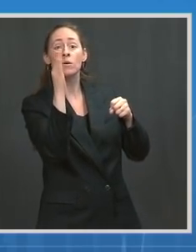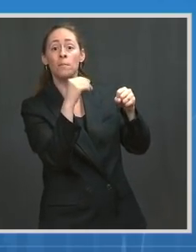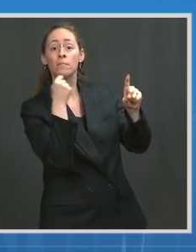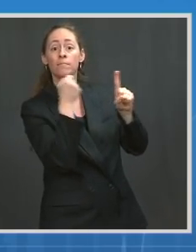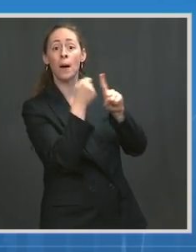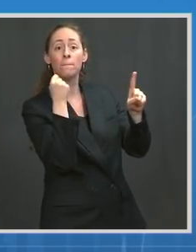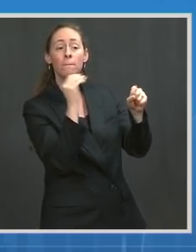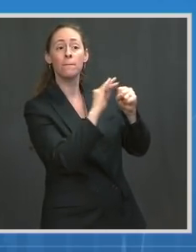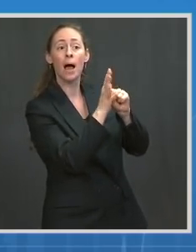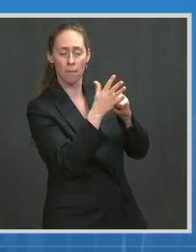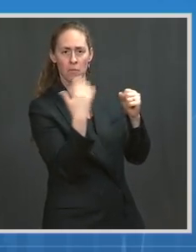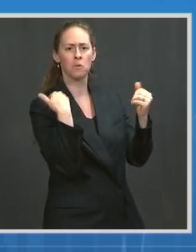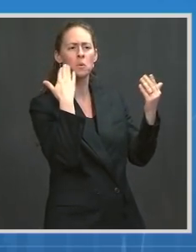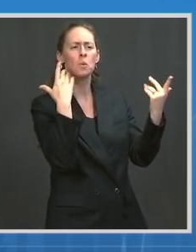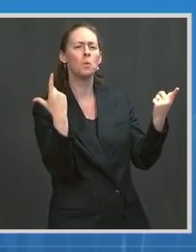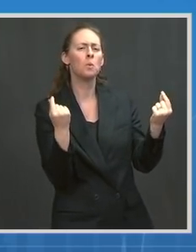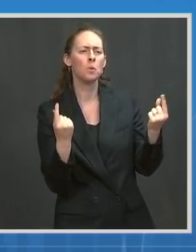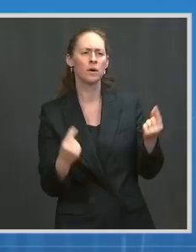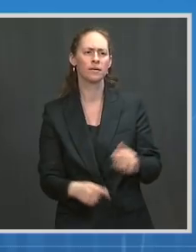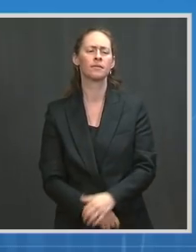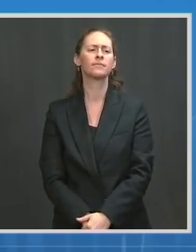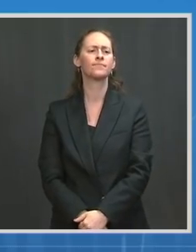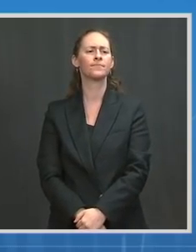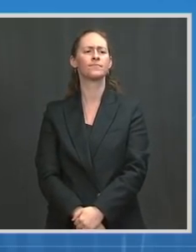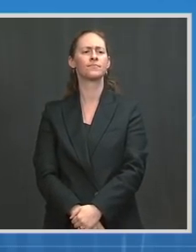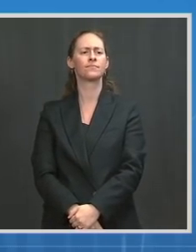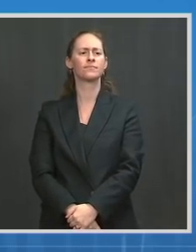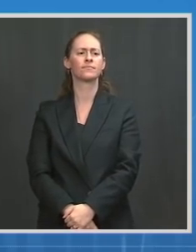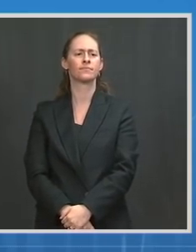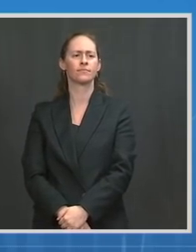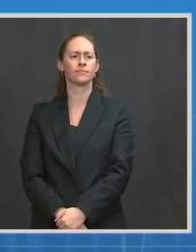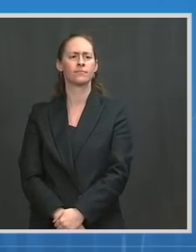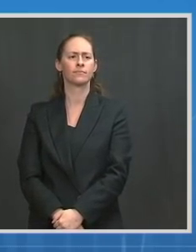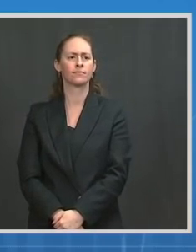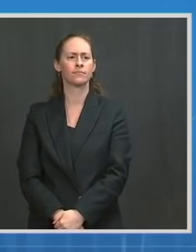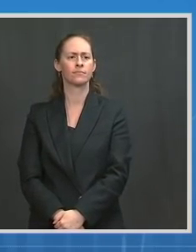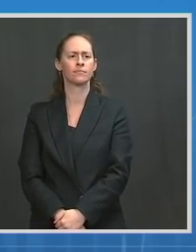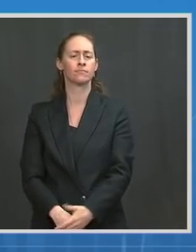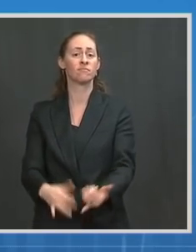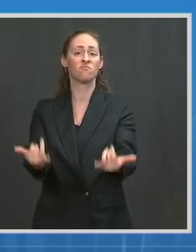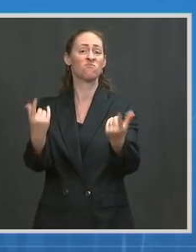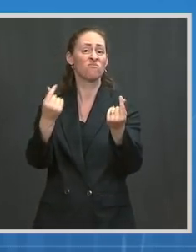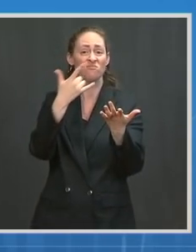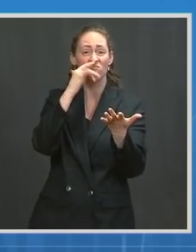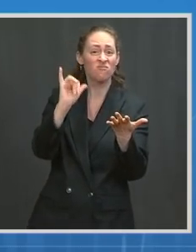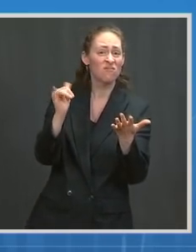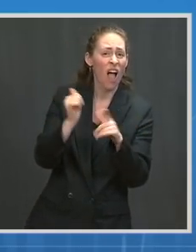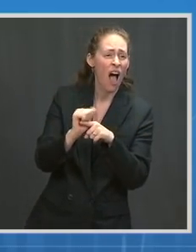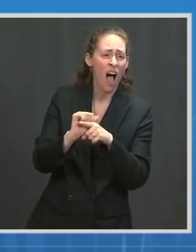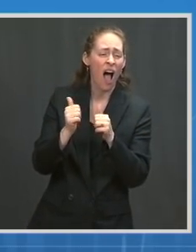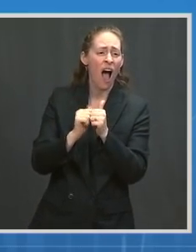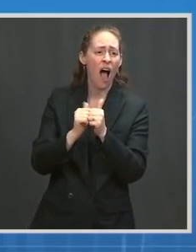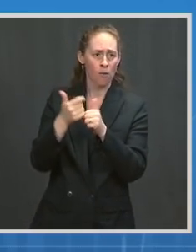in funding from the American Rescue Plan to hire, train, and support public health workers across the country,